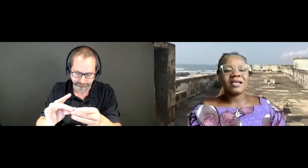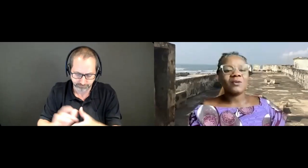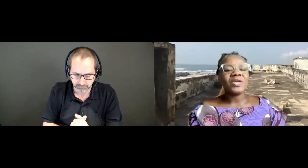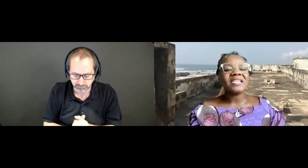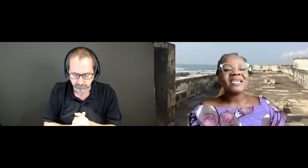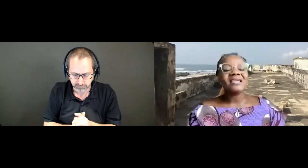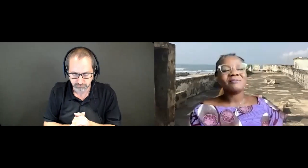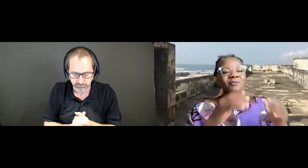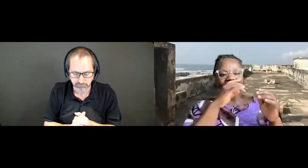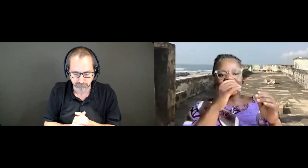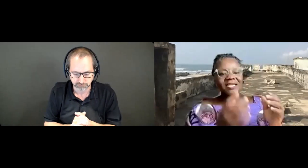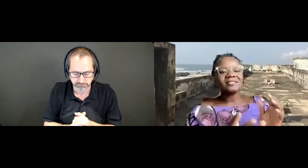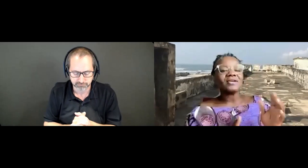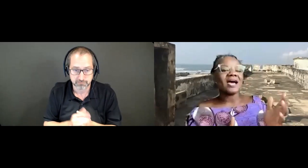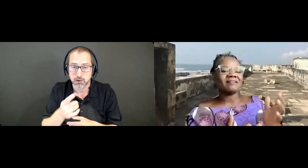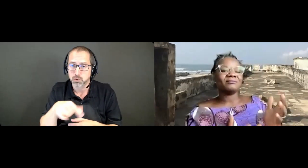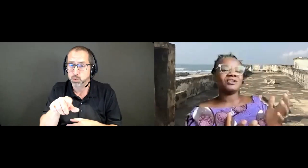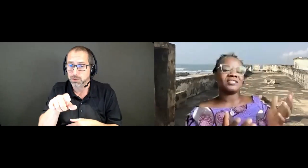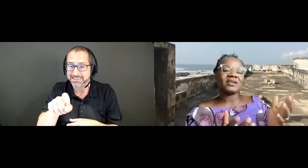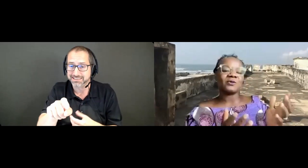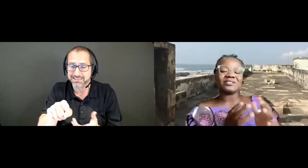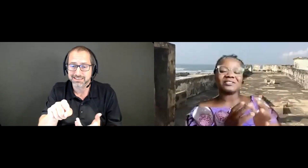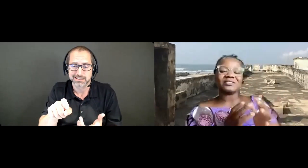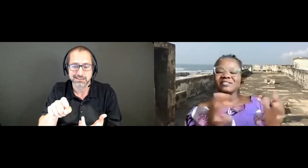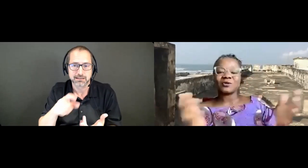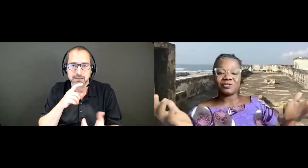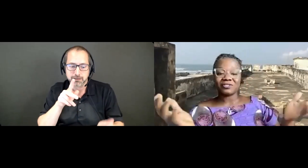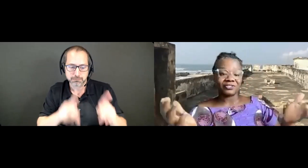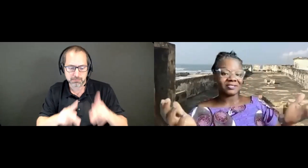we need, for me, we need to have community stakeholders as co-researchers.